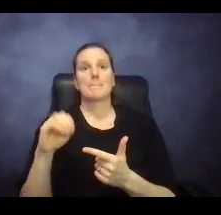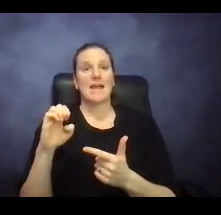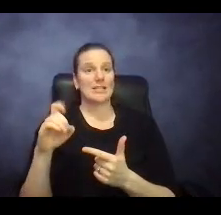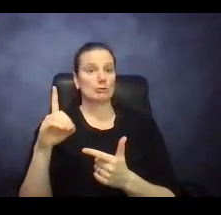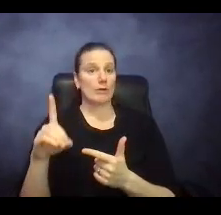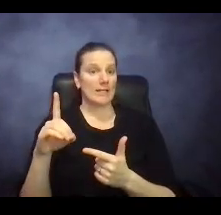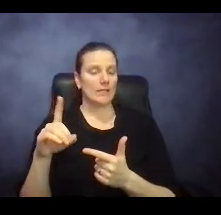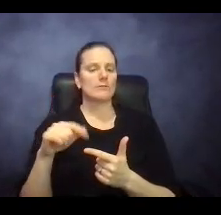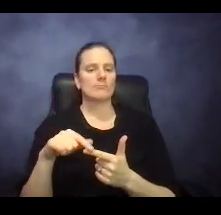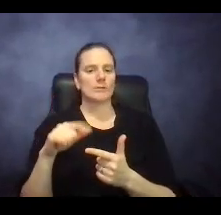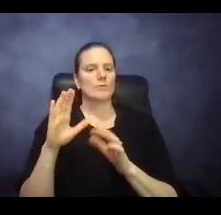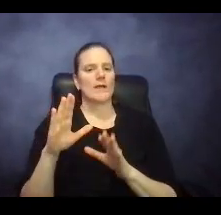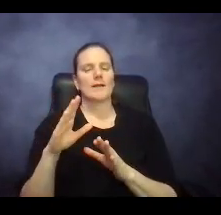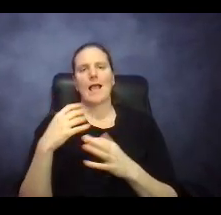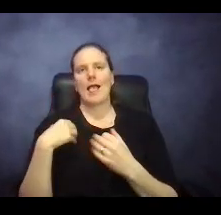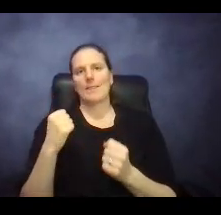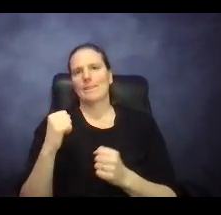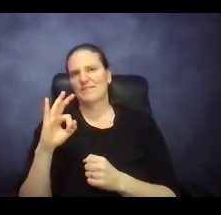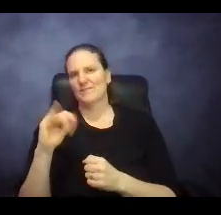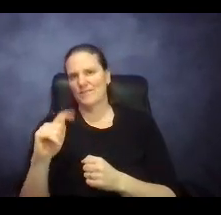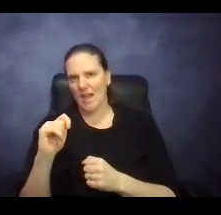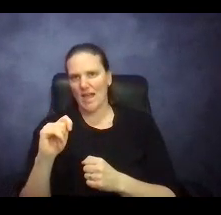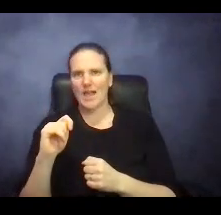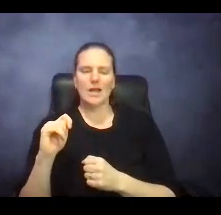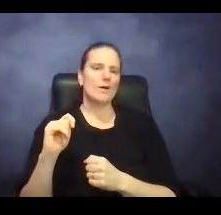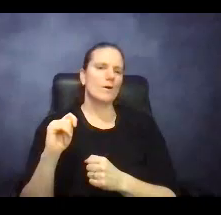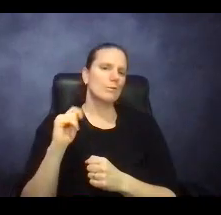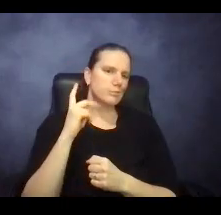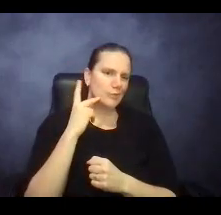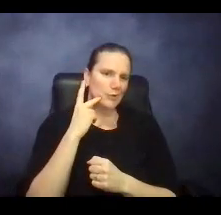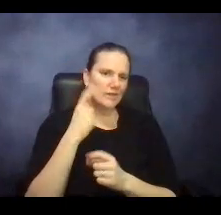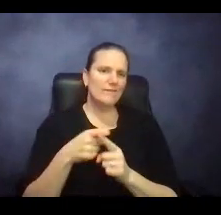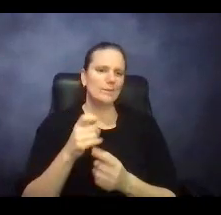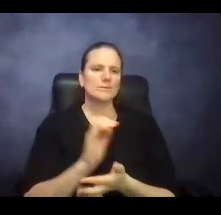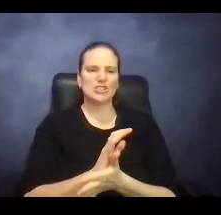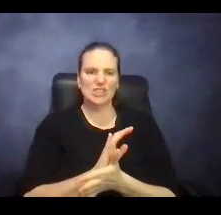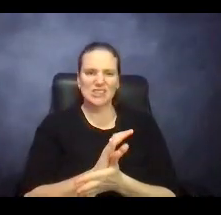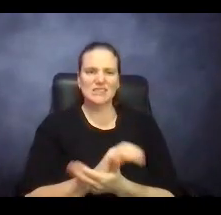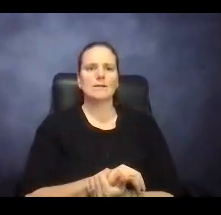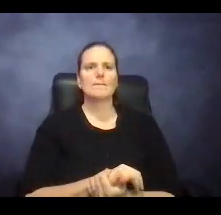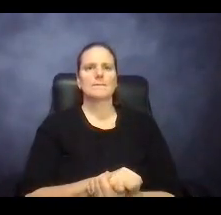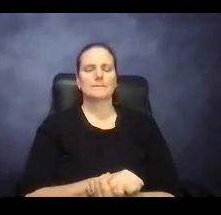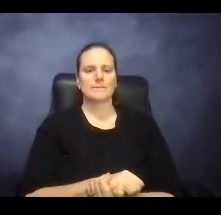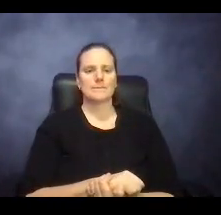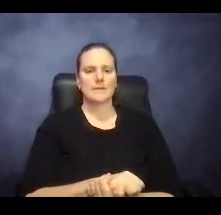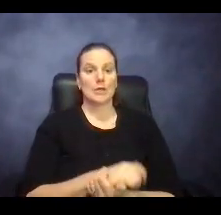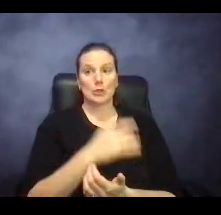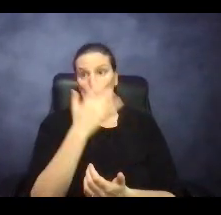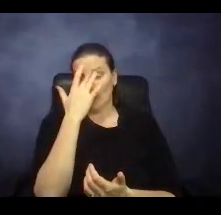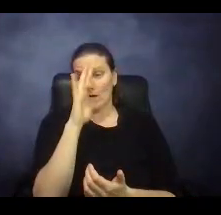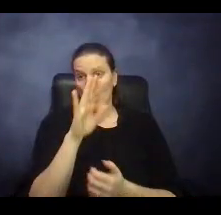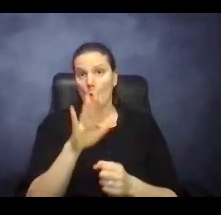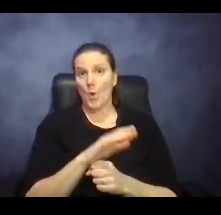You're getting all those healthy fats, you're getting proteins from some cheese, you know, being smart about whole grains and lots of vegetables.